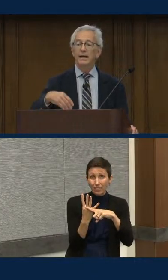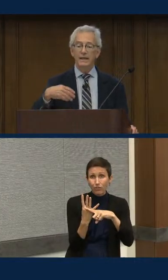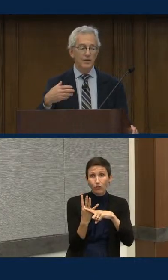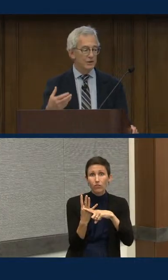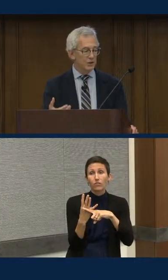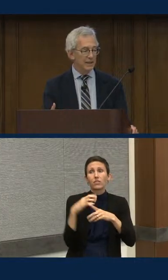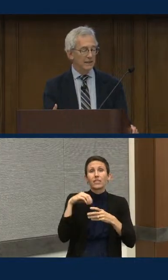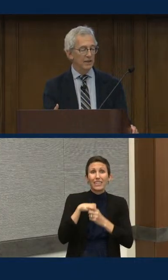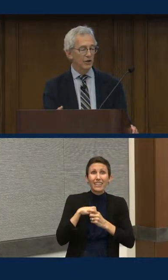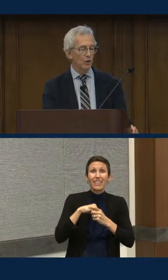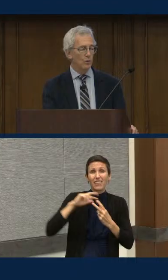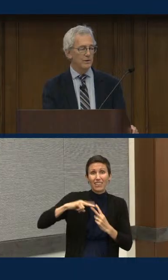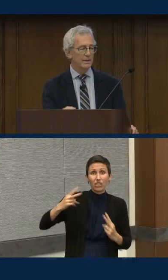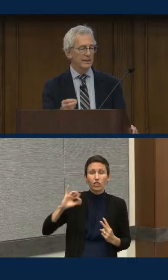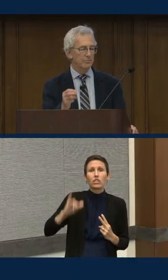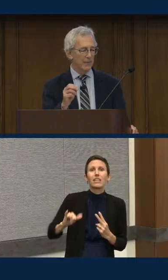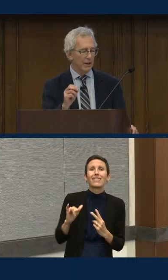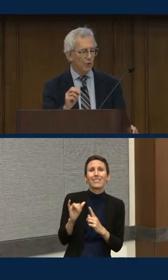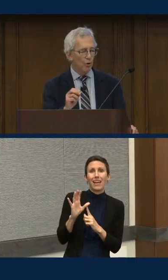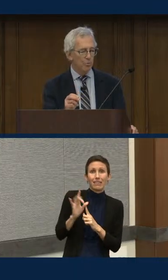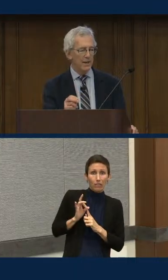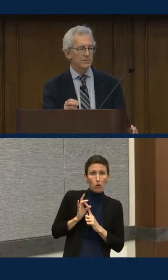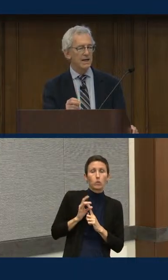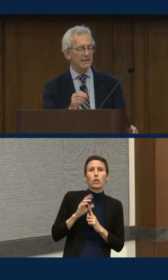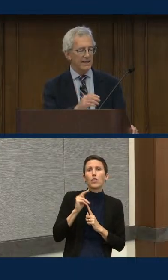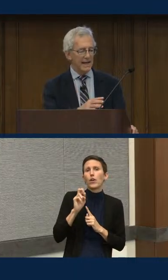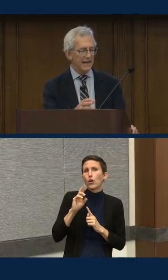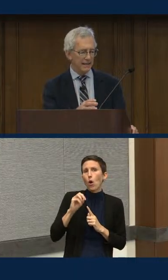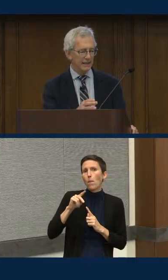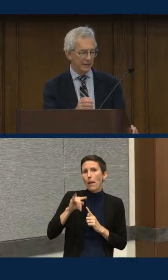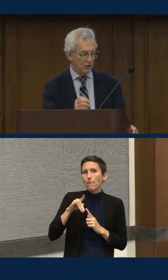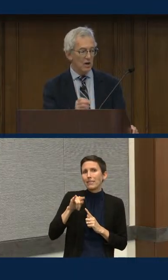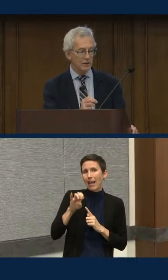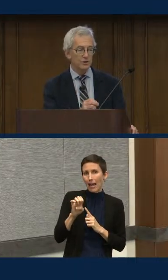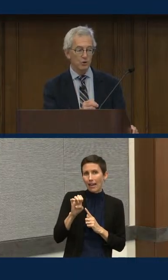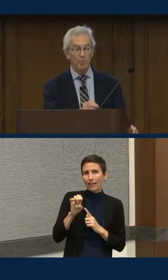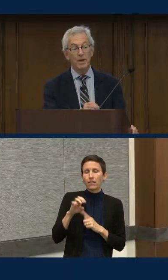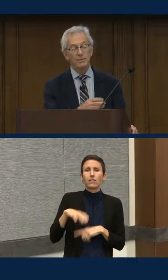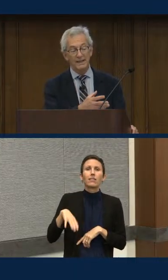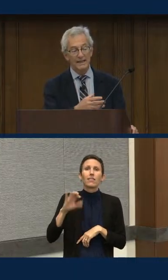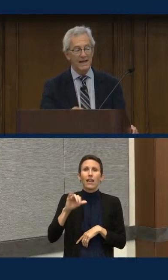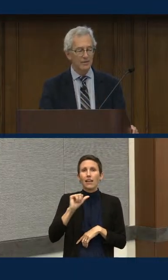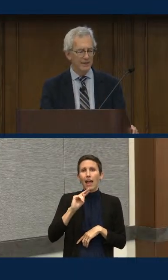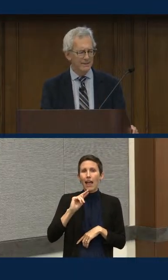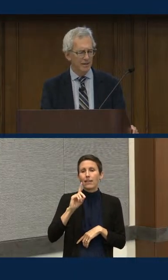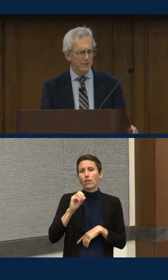that encodes the neural peptide,